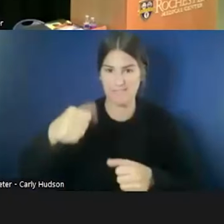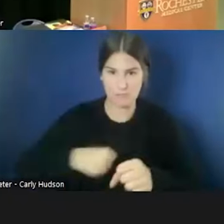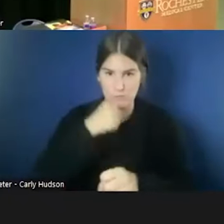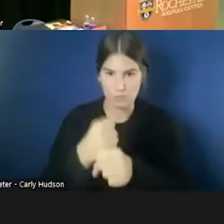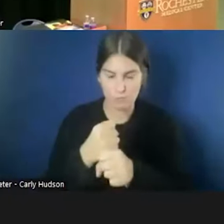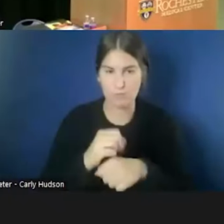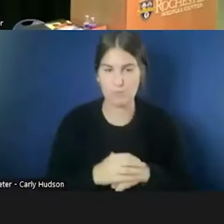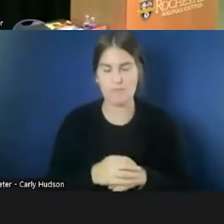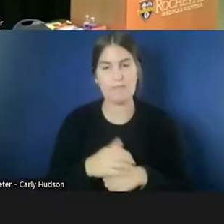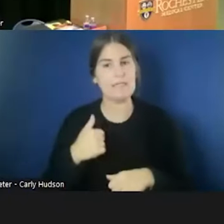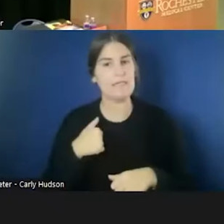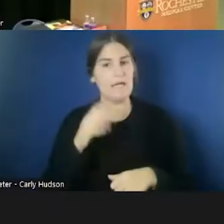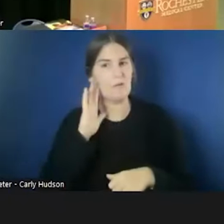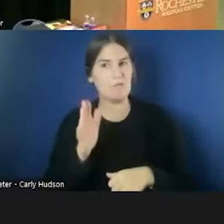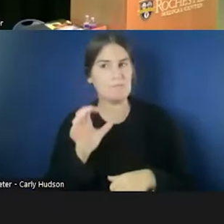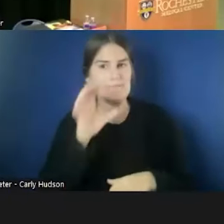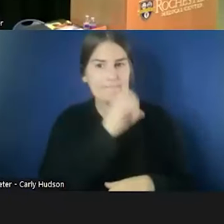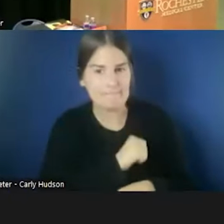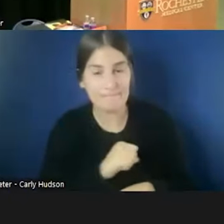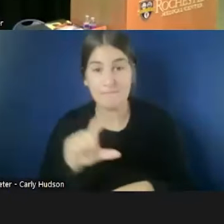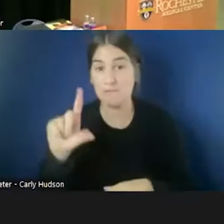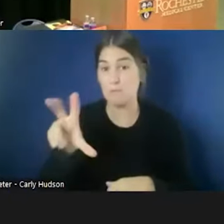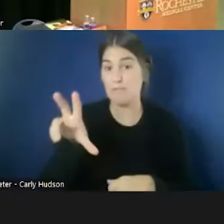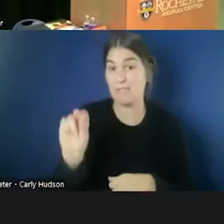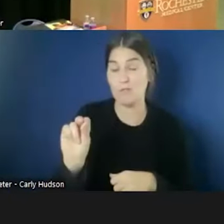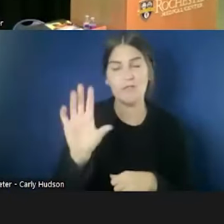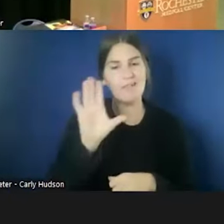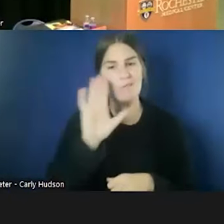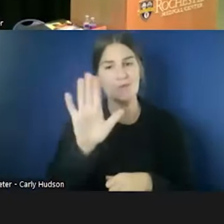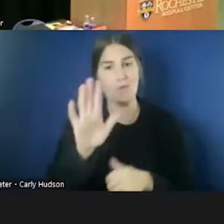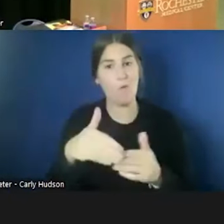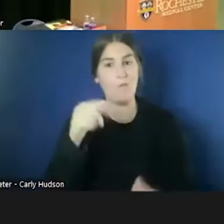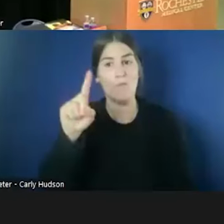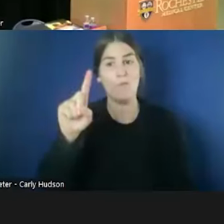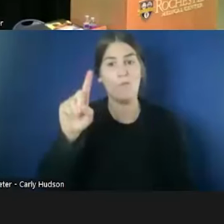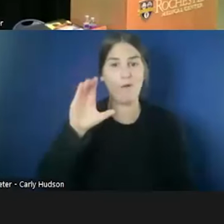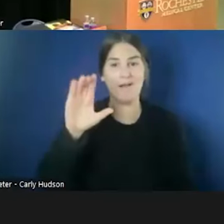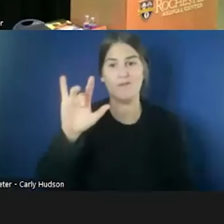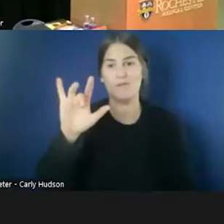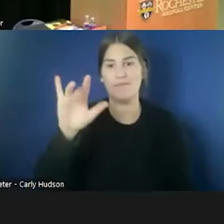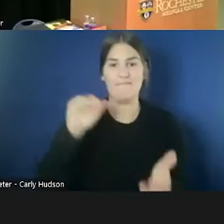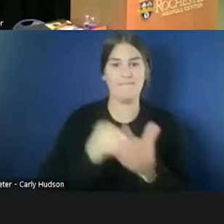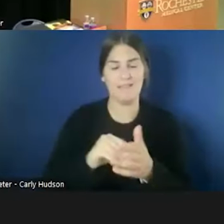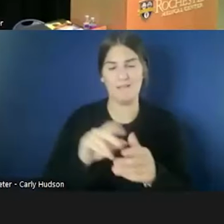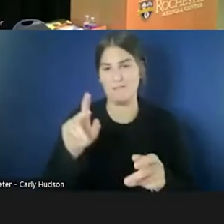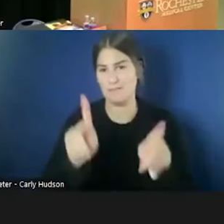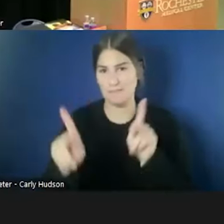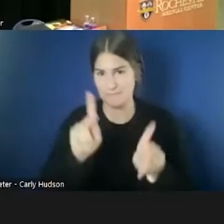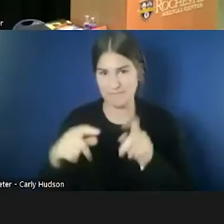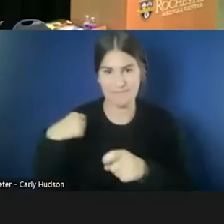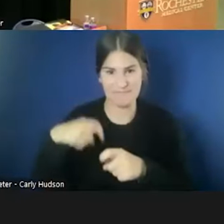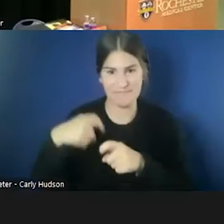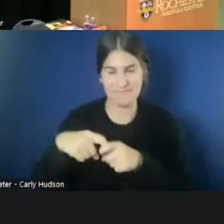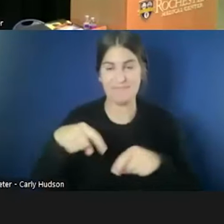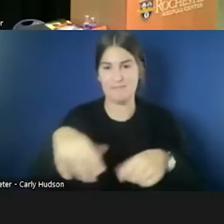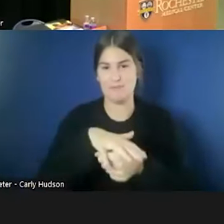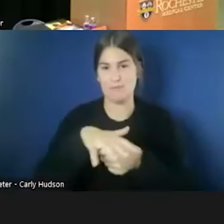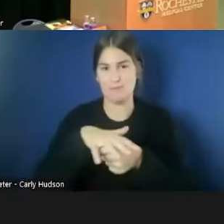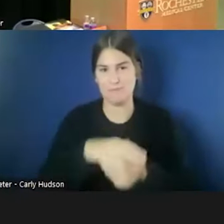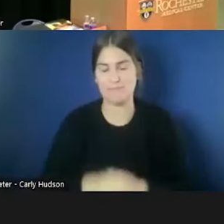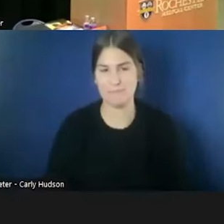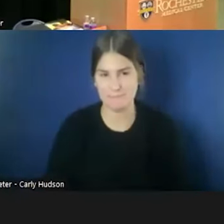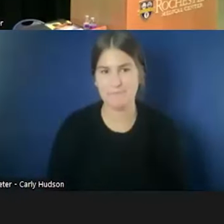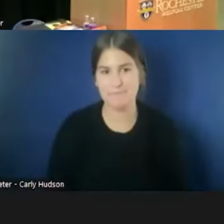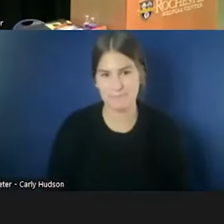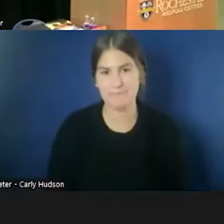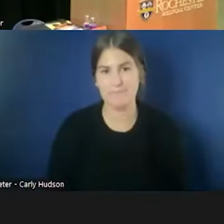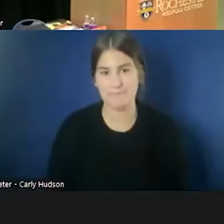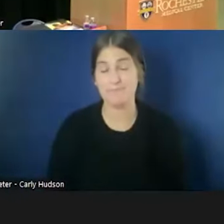speculate that by 2030 we will be close to 125,000 Latinos in our fingerlakes region on average